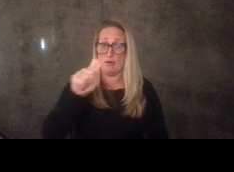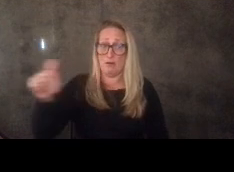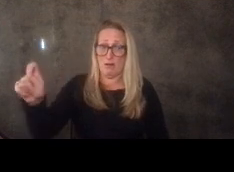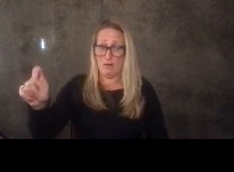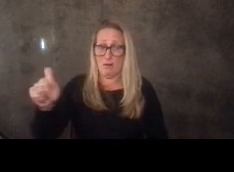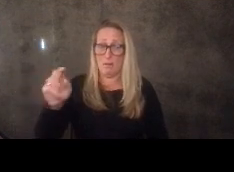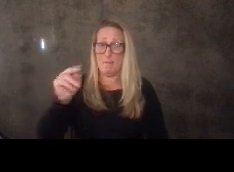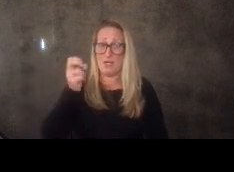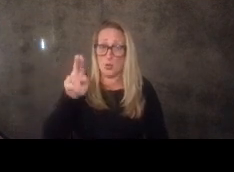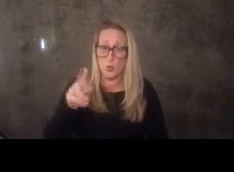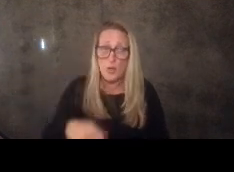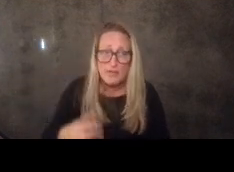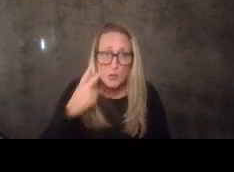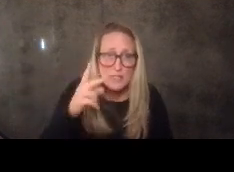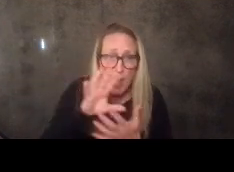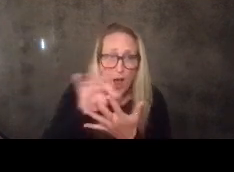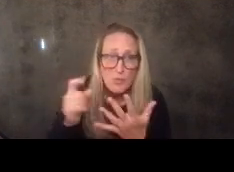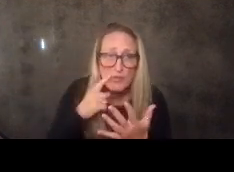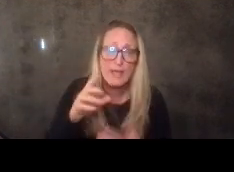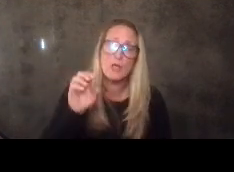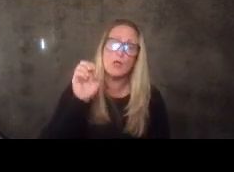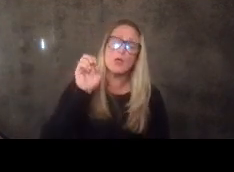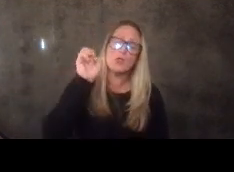And here you'll see options for things like turn on live captions.